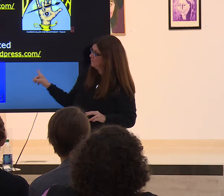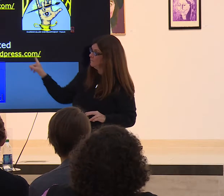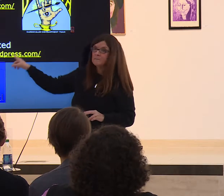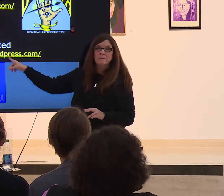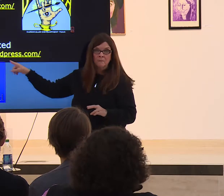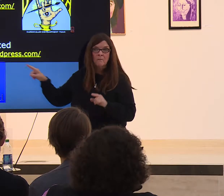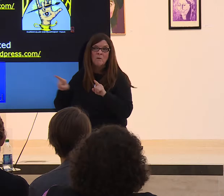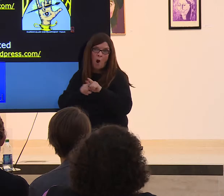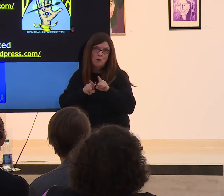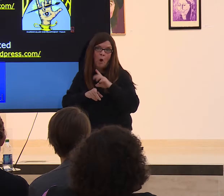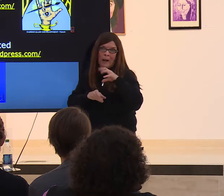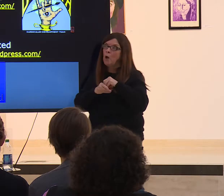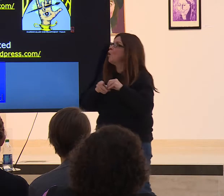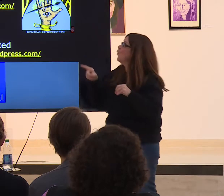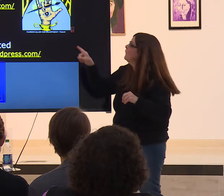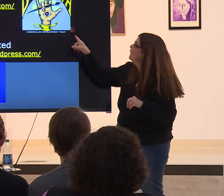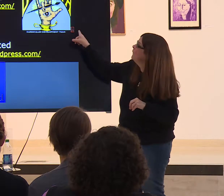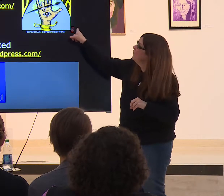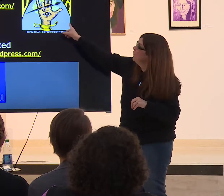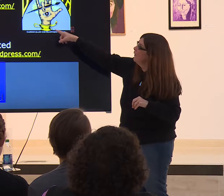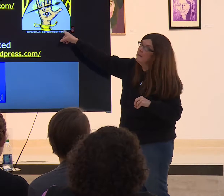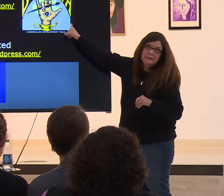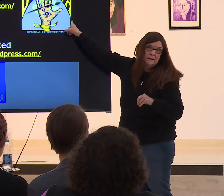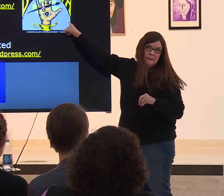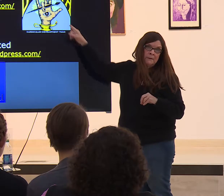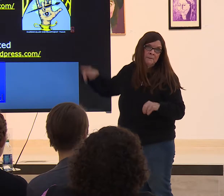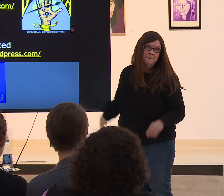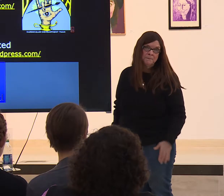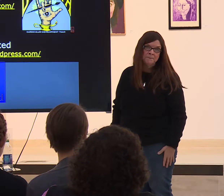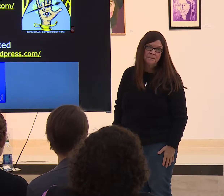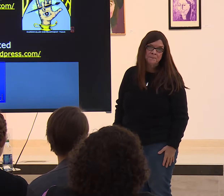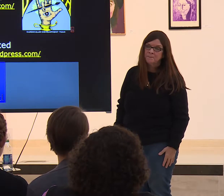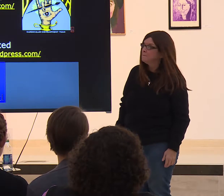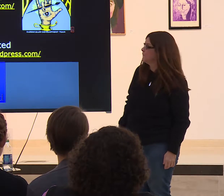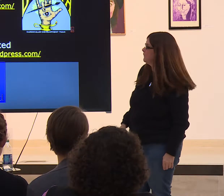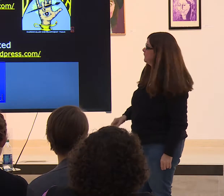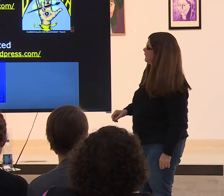about the De'ARTivists United organization,